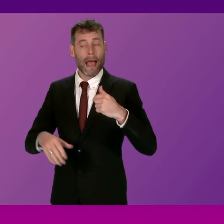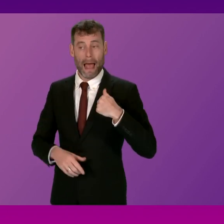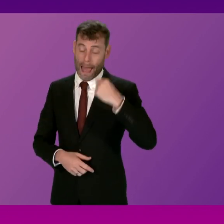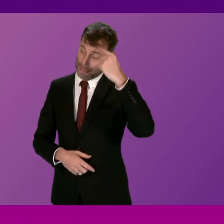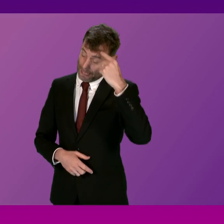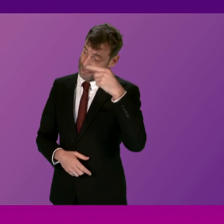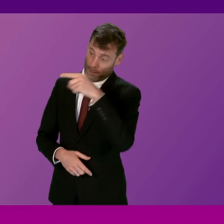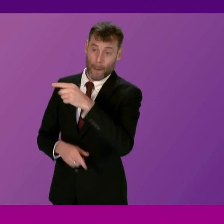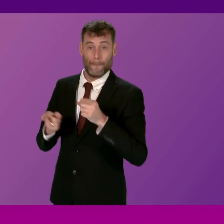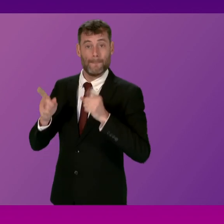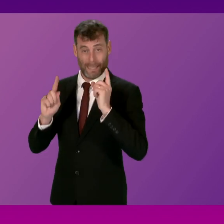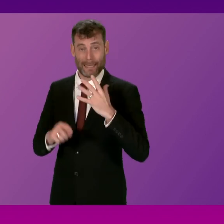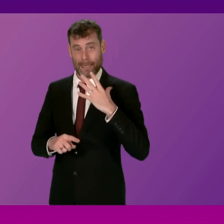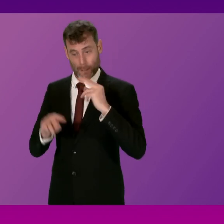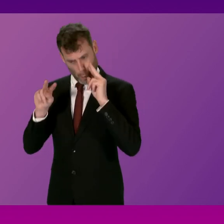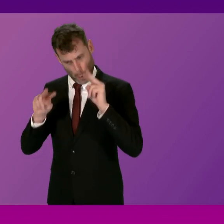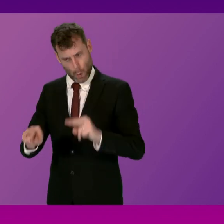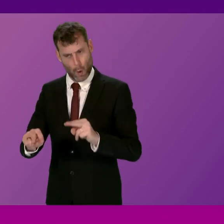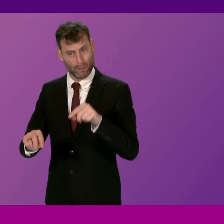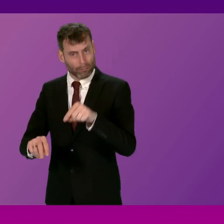breaches of human rights in Scotland during the pandemic.